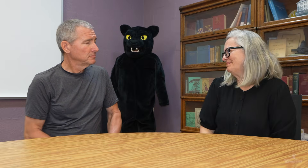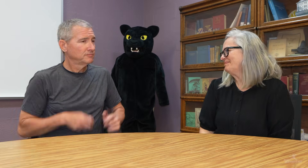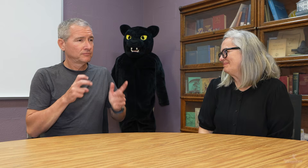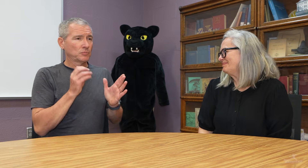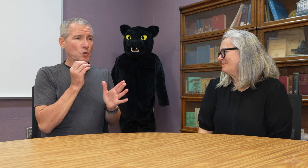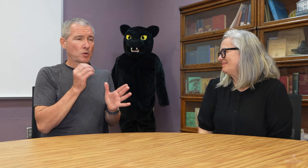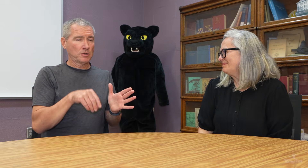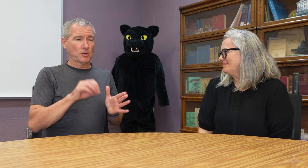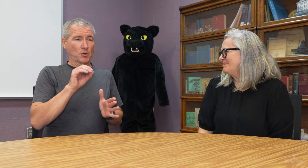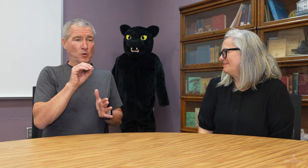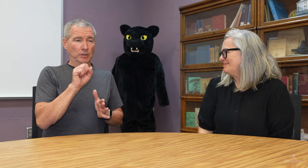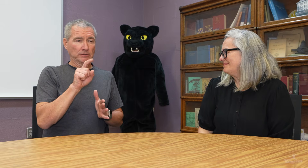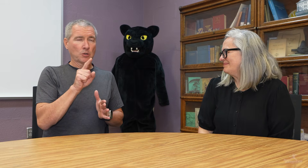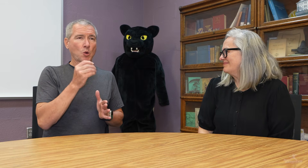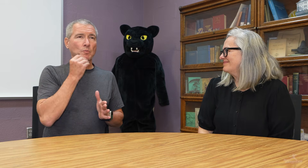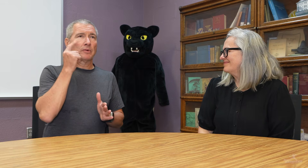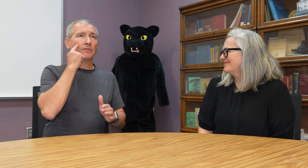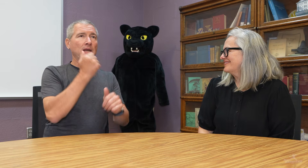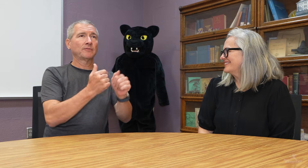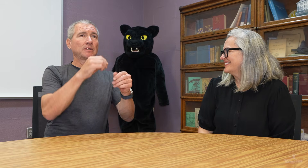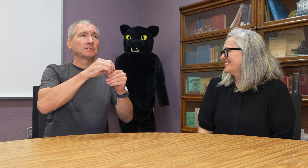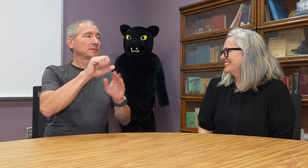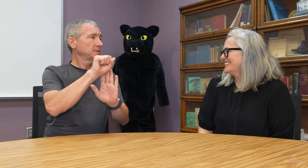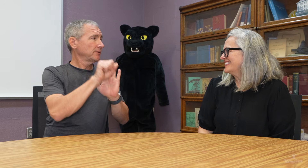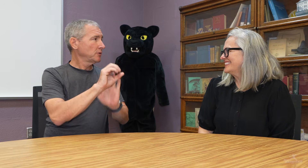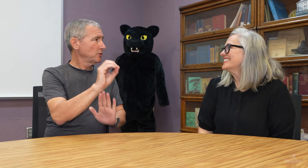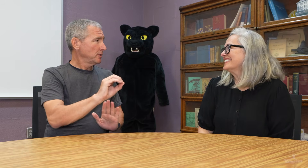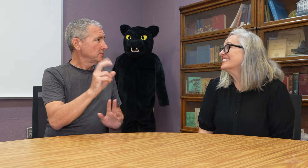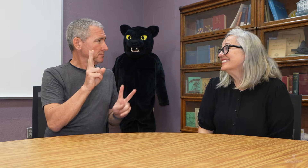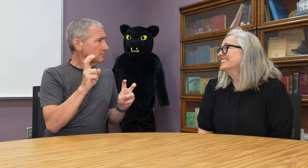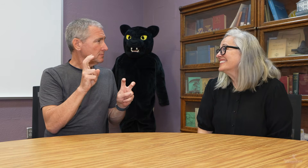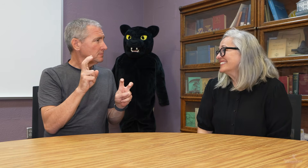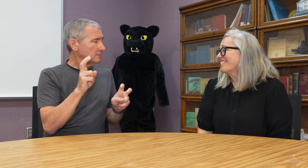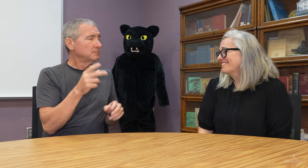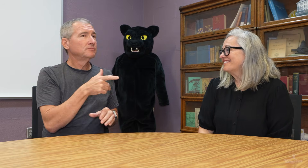OSD is like a home for everyone in the state of Oregon.